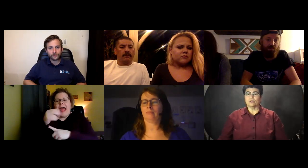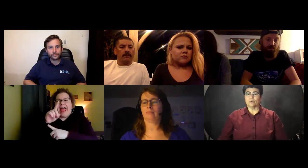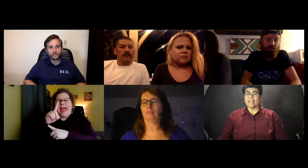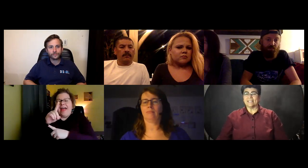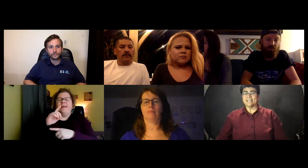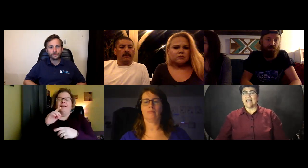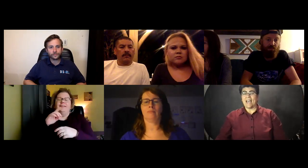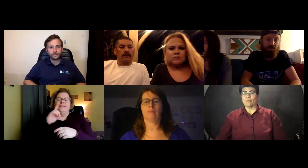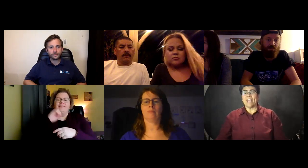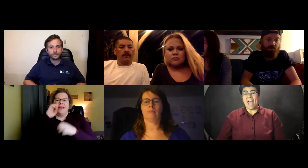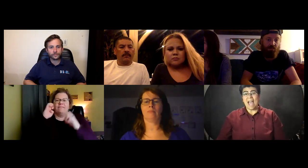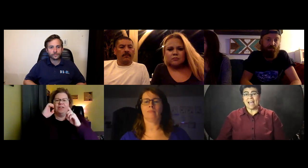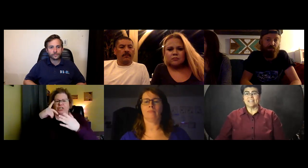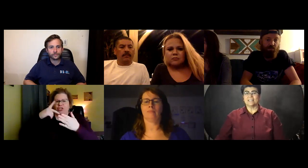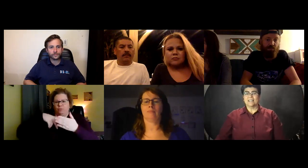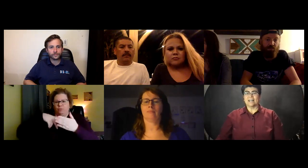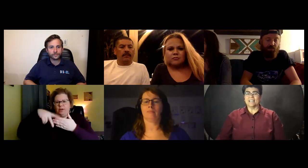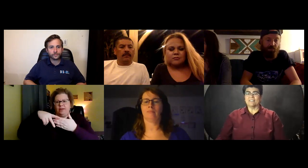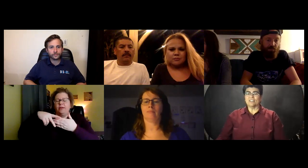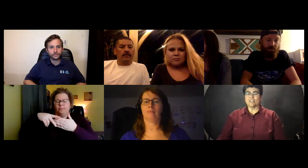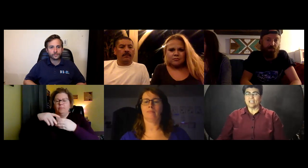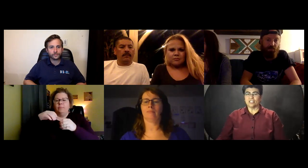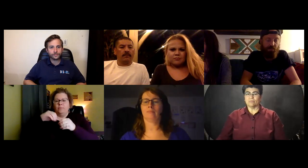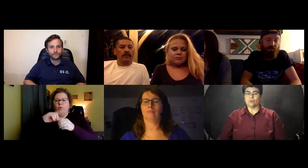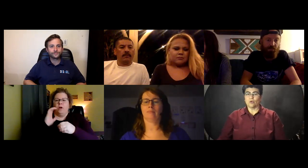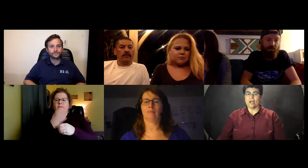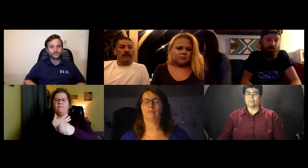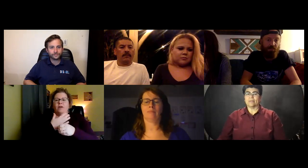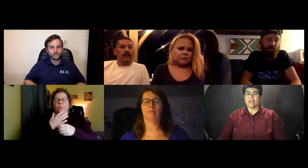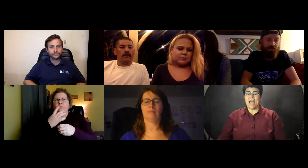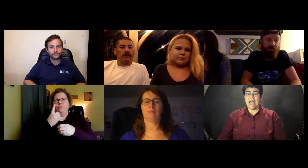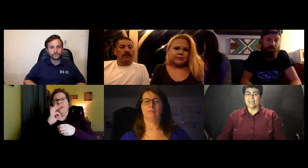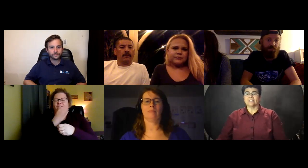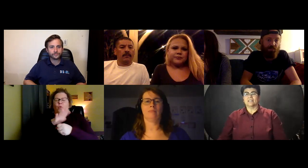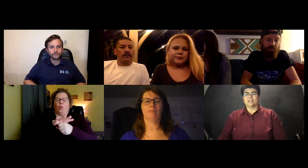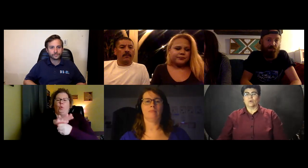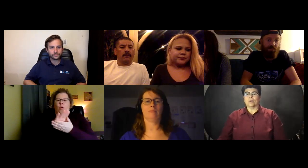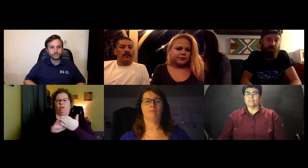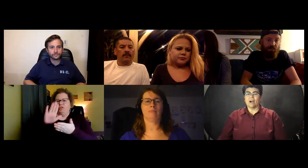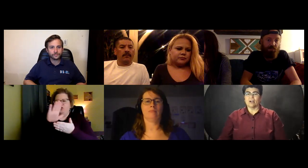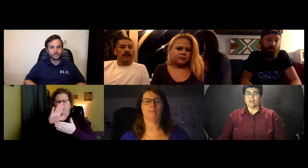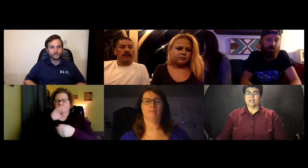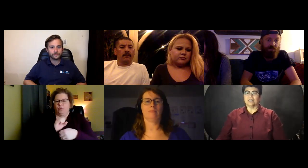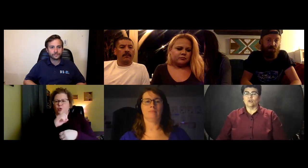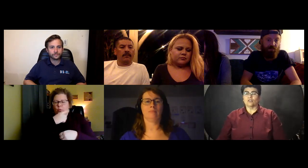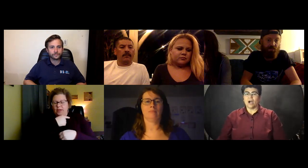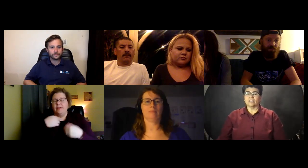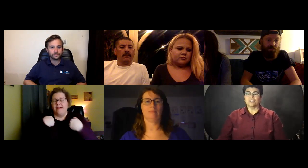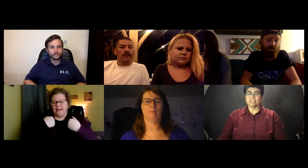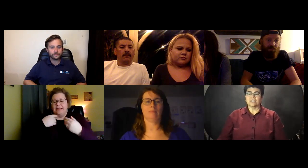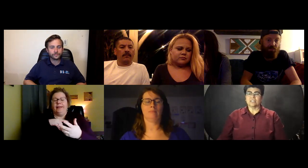we did we had a deaf education program